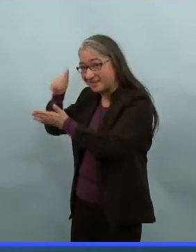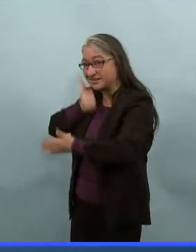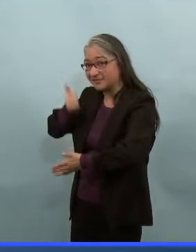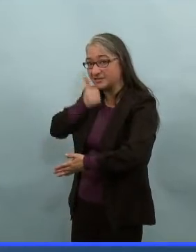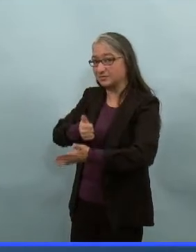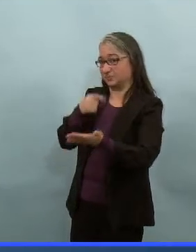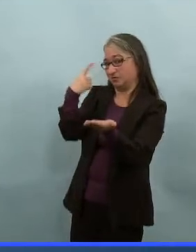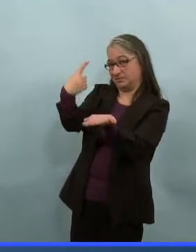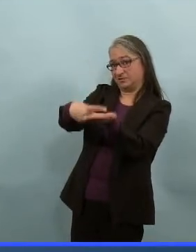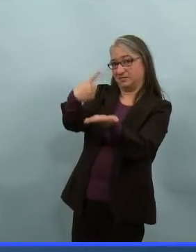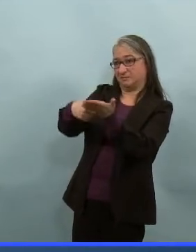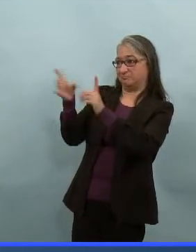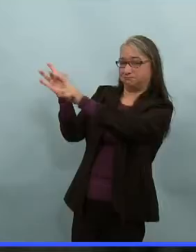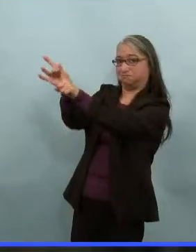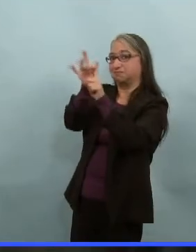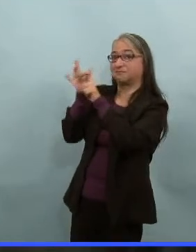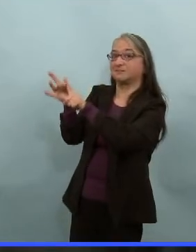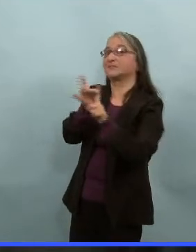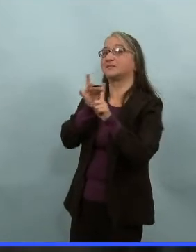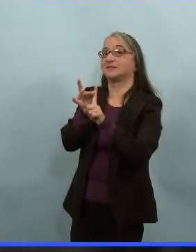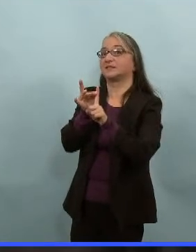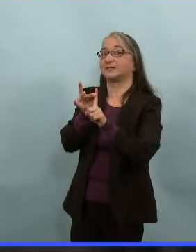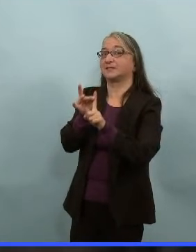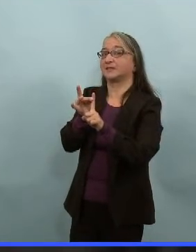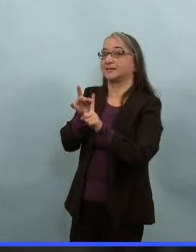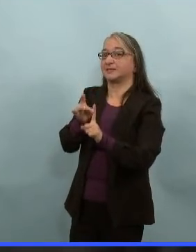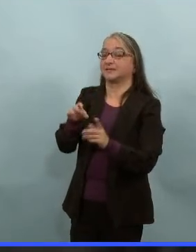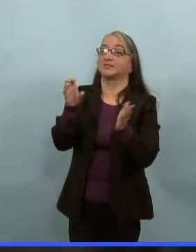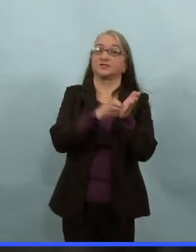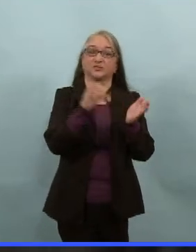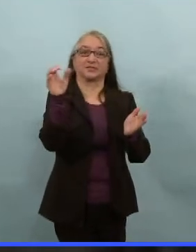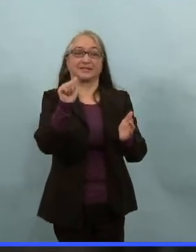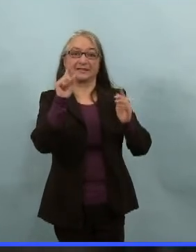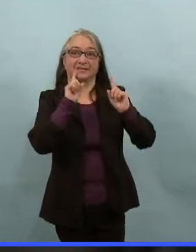actually that number would be close to like 16 17 000 right when you times it by eight